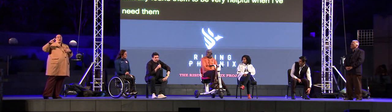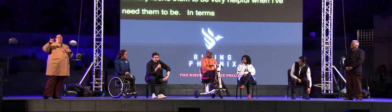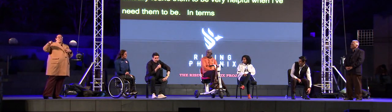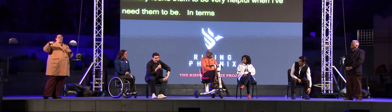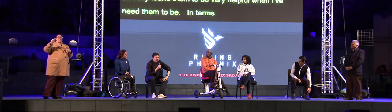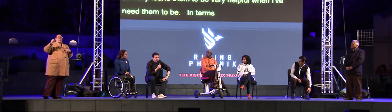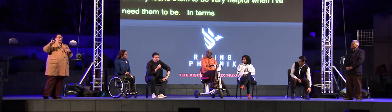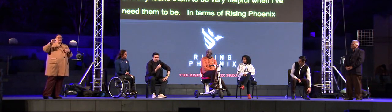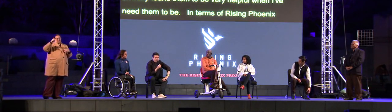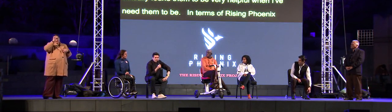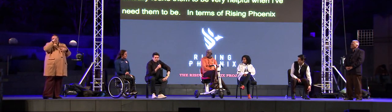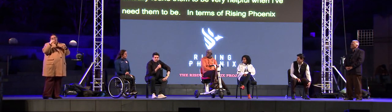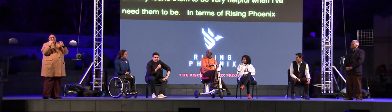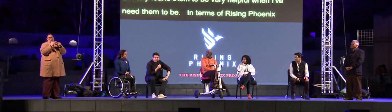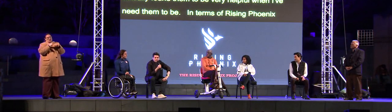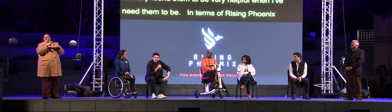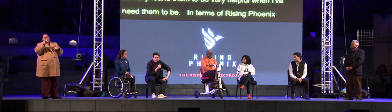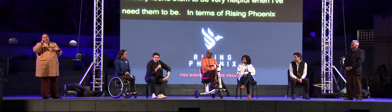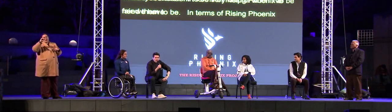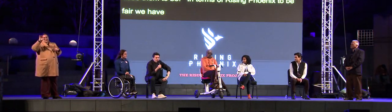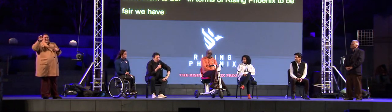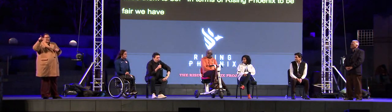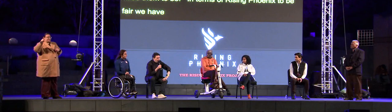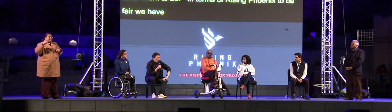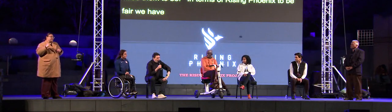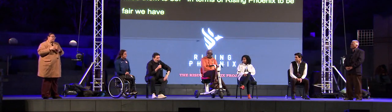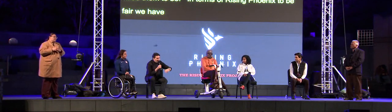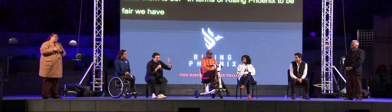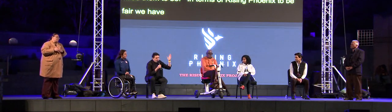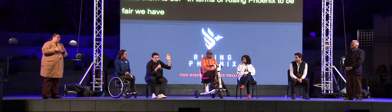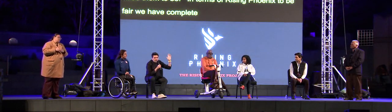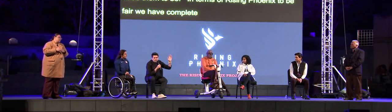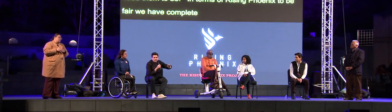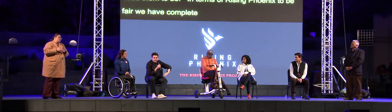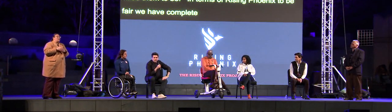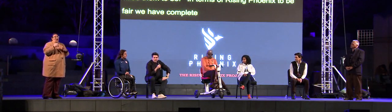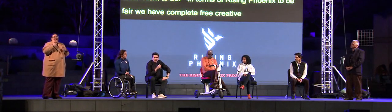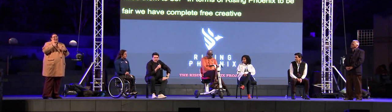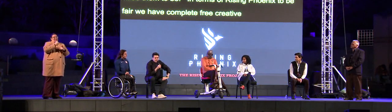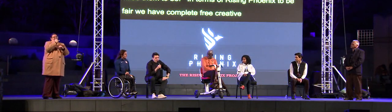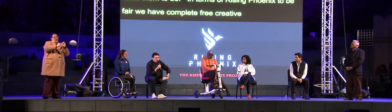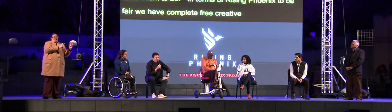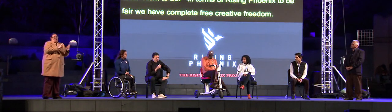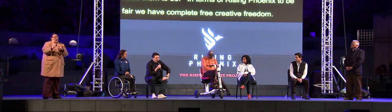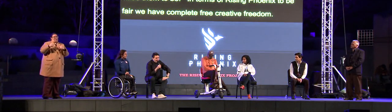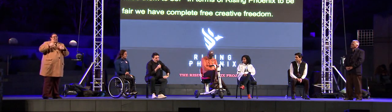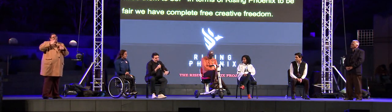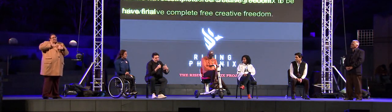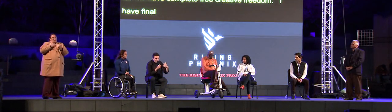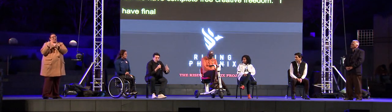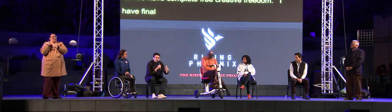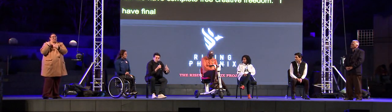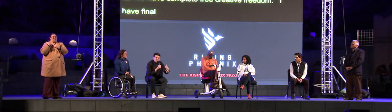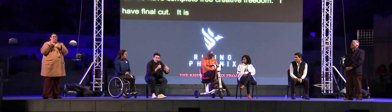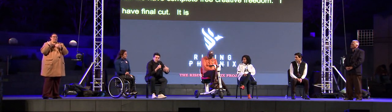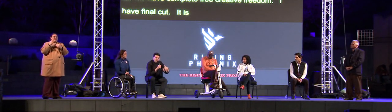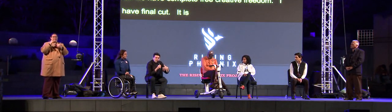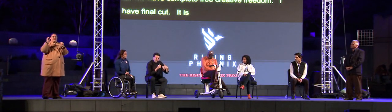we have complete creative freedom. I have final cut. It's not, if you like, an official.